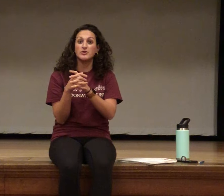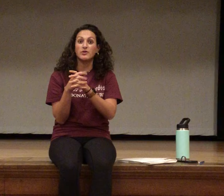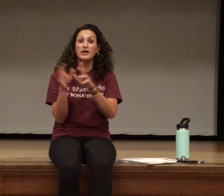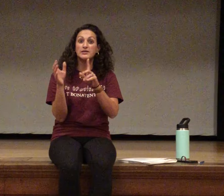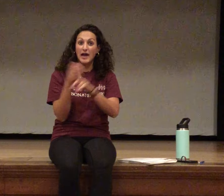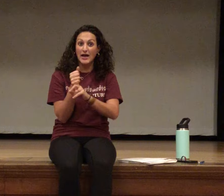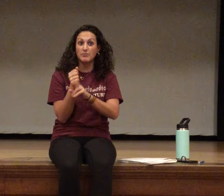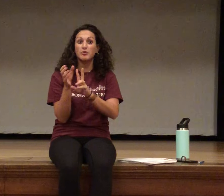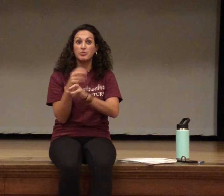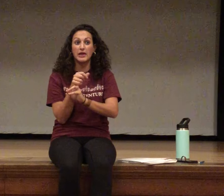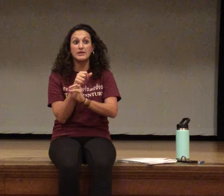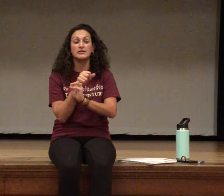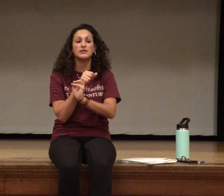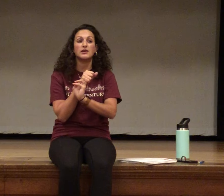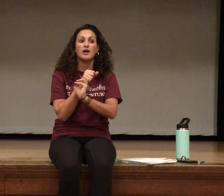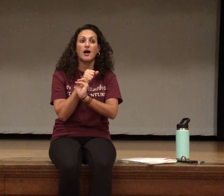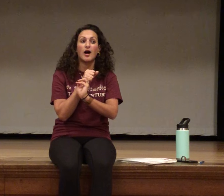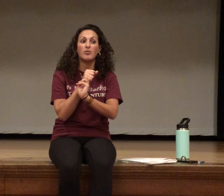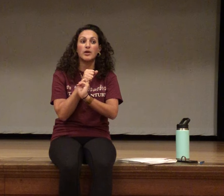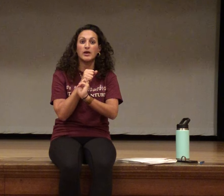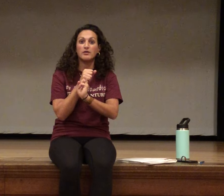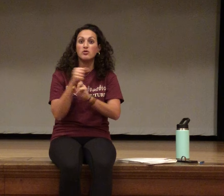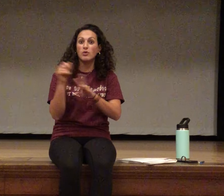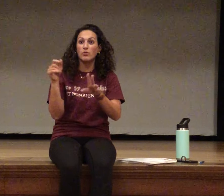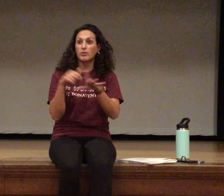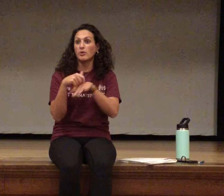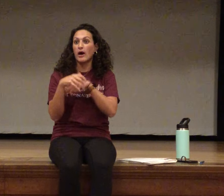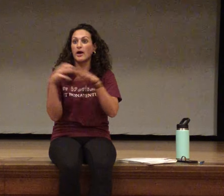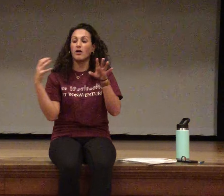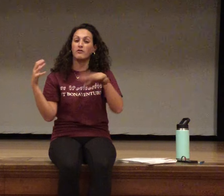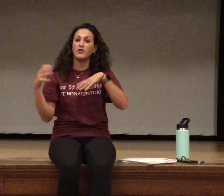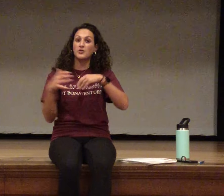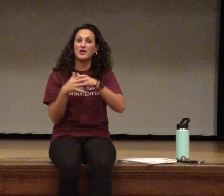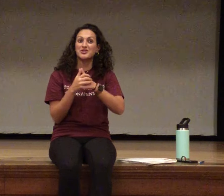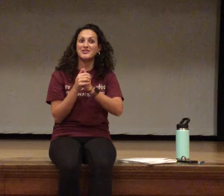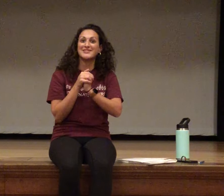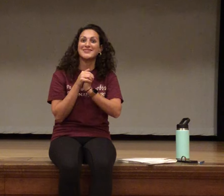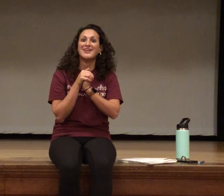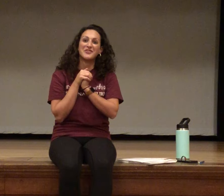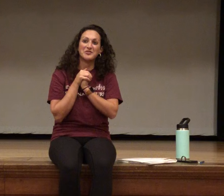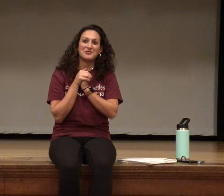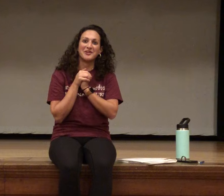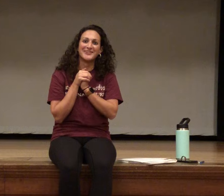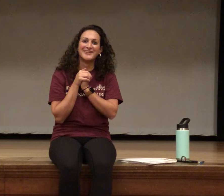also do like time place um and who what when where why all of those questions those are fun